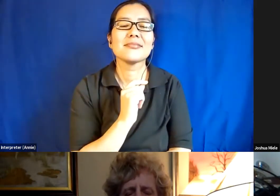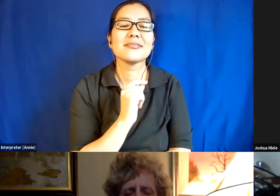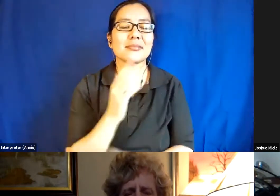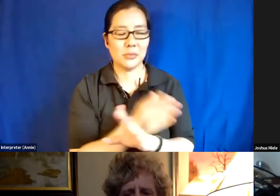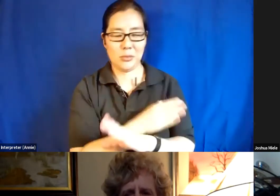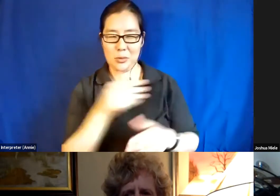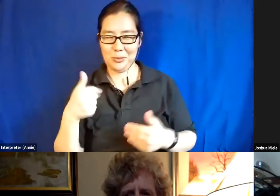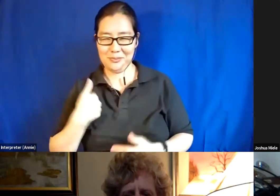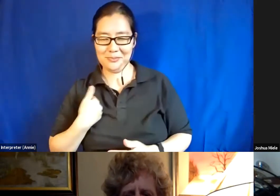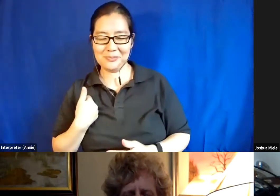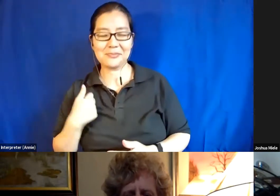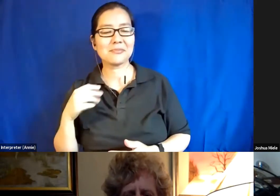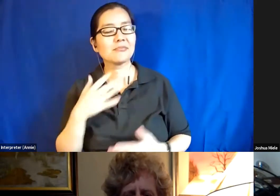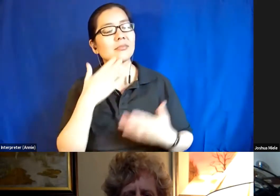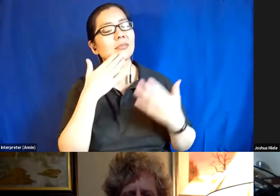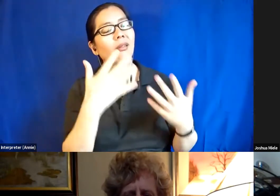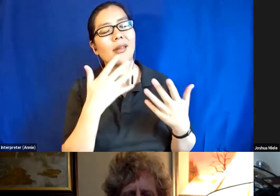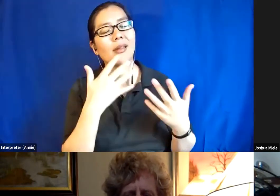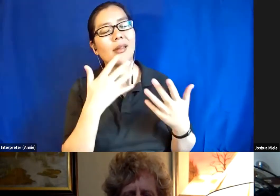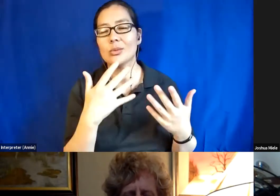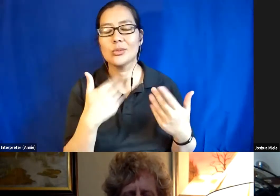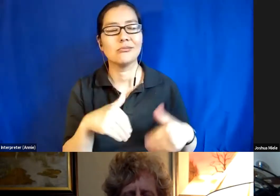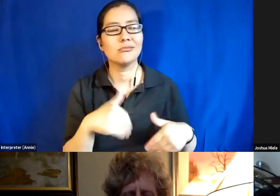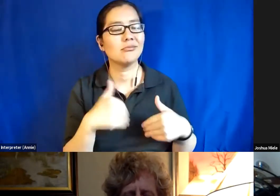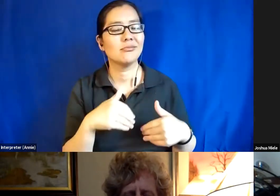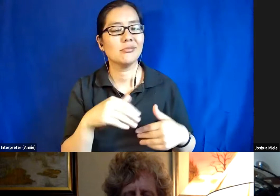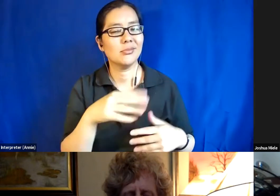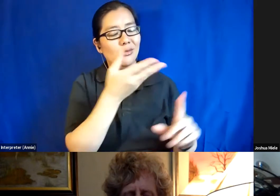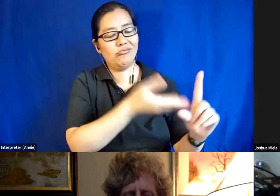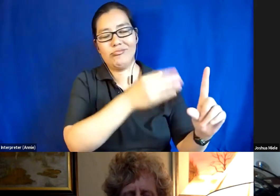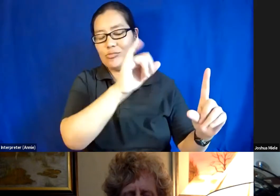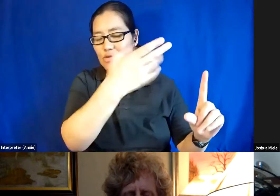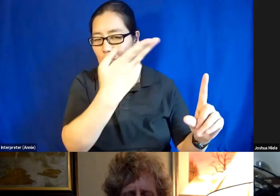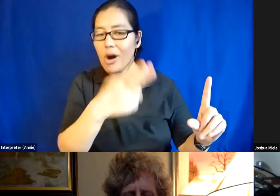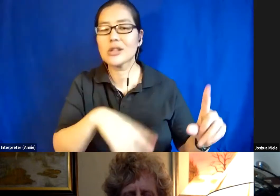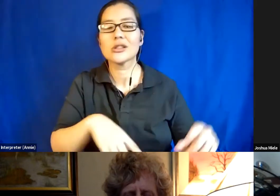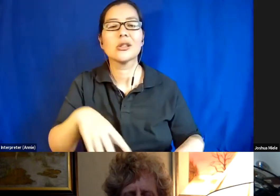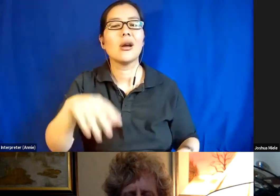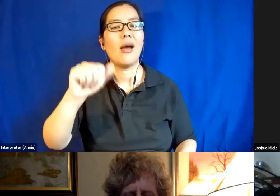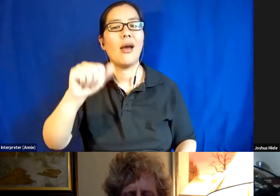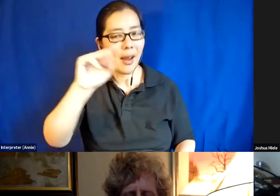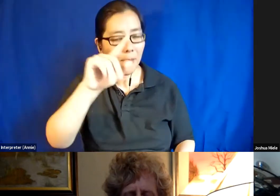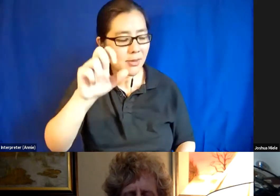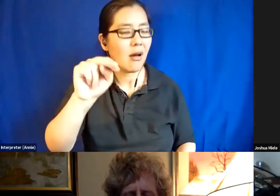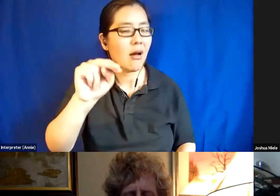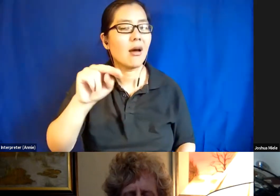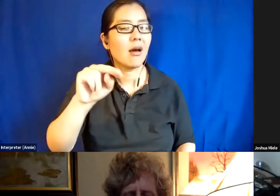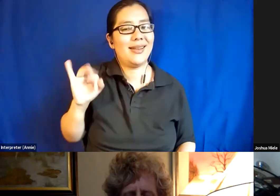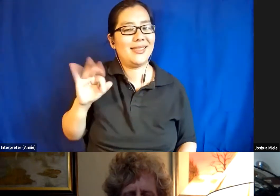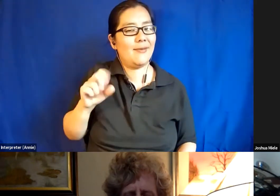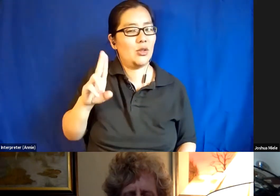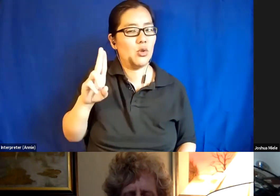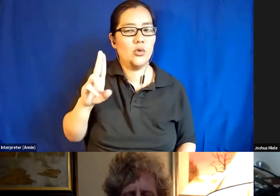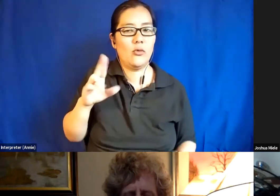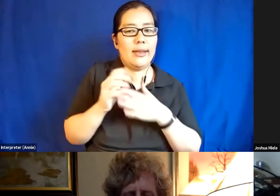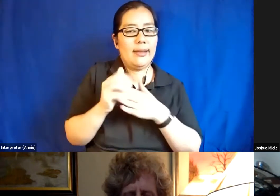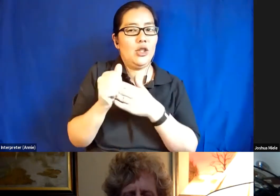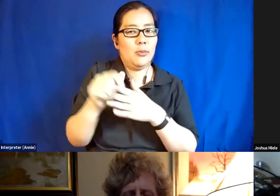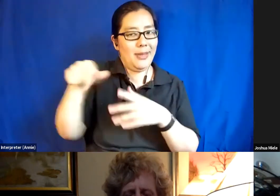I do want to say thank you to you , Josh, Ting, Amazon and San Francisco State for the leadership in this area and